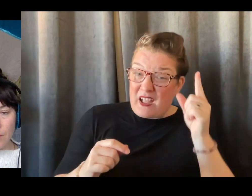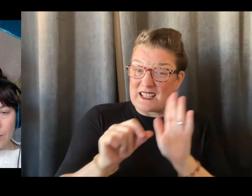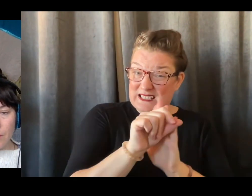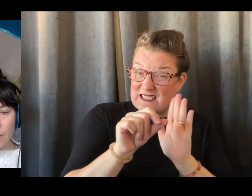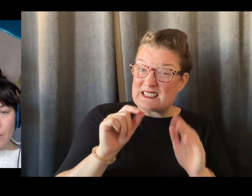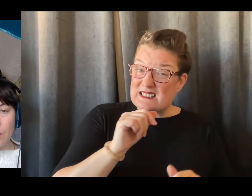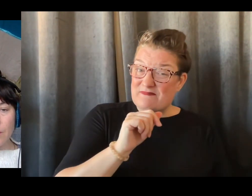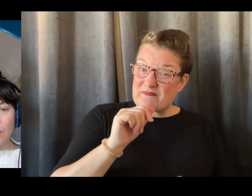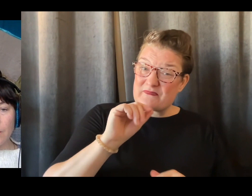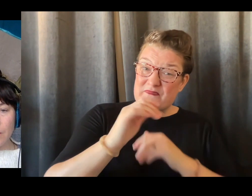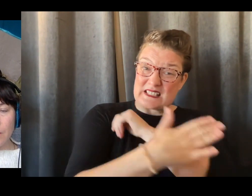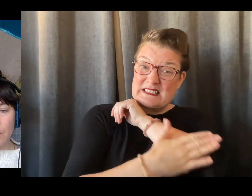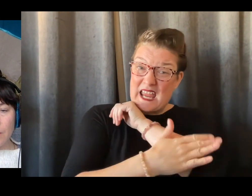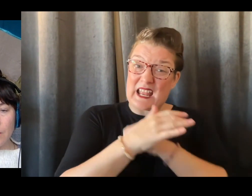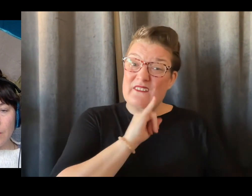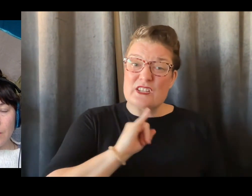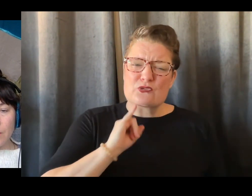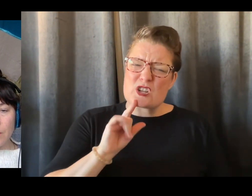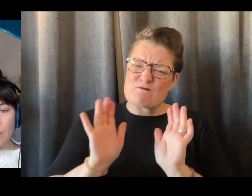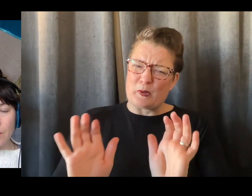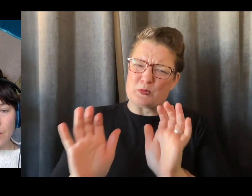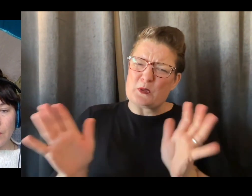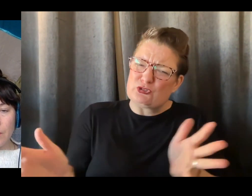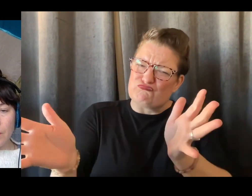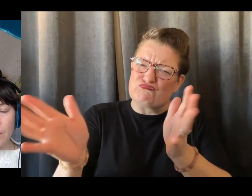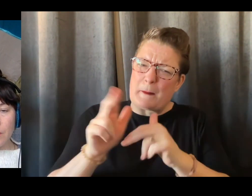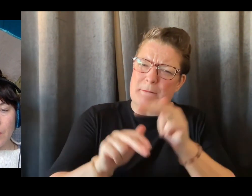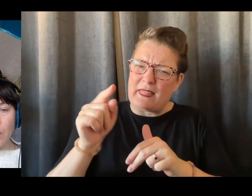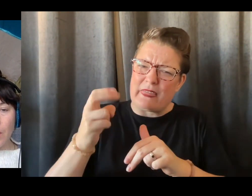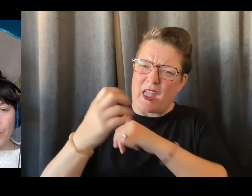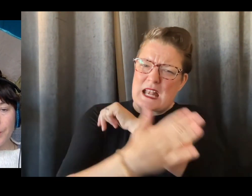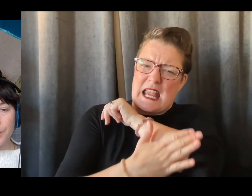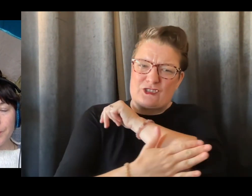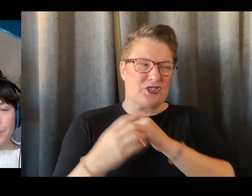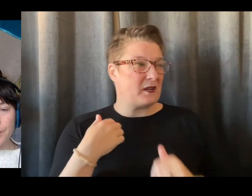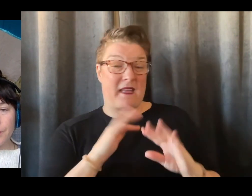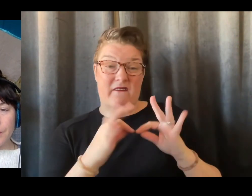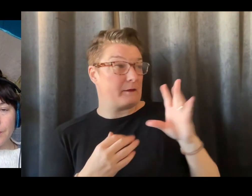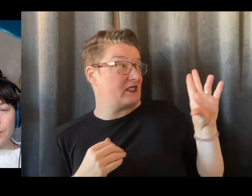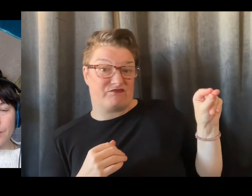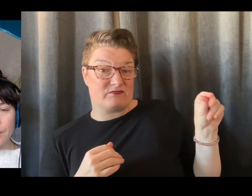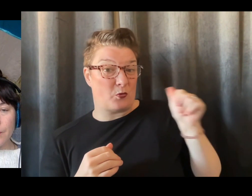Jna: And my family said, we're not gonna do that. Nomy: Mm-hmm. Rebekah: Wow. Jna: And it was tricky because they came to the US which is